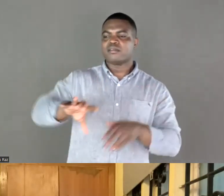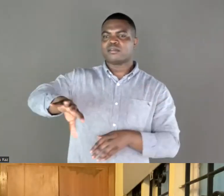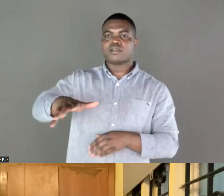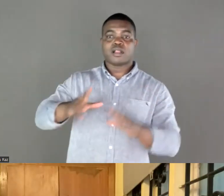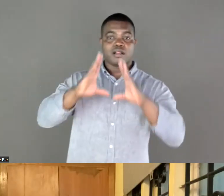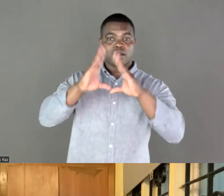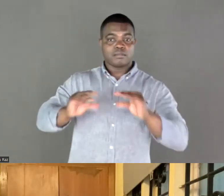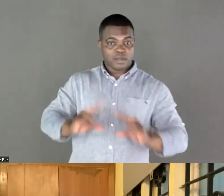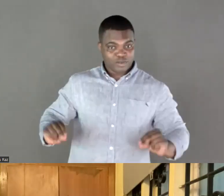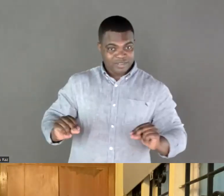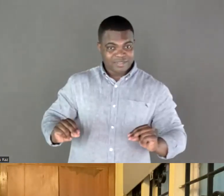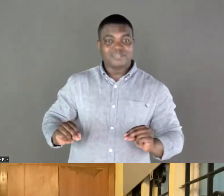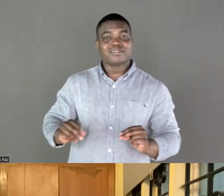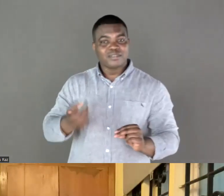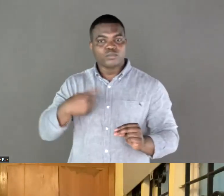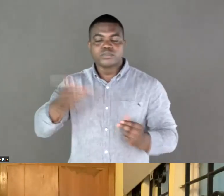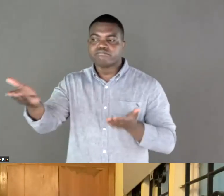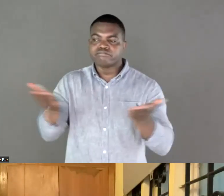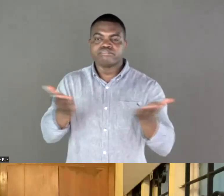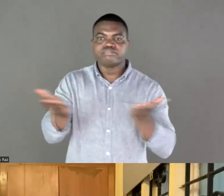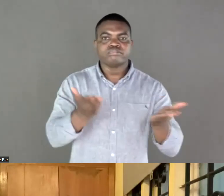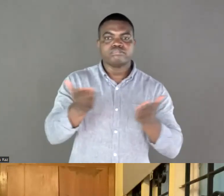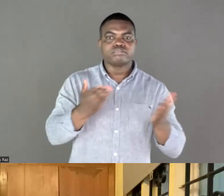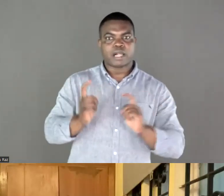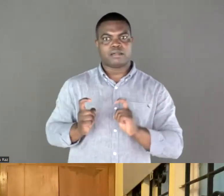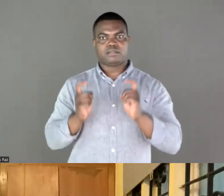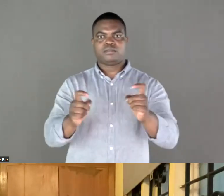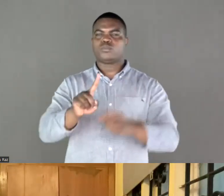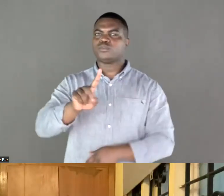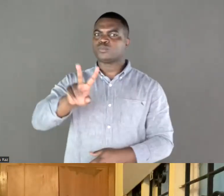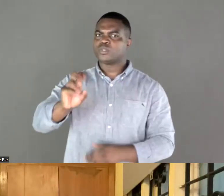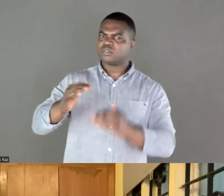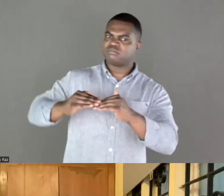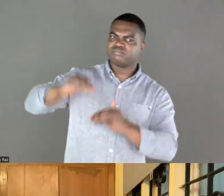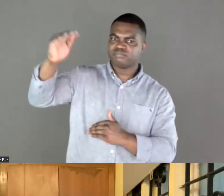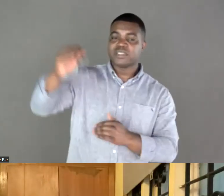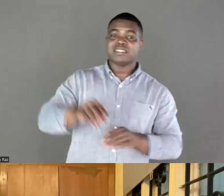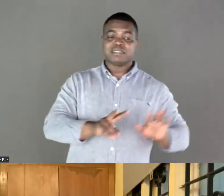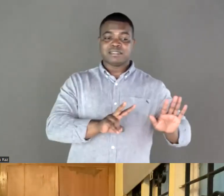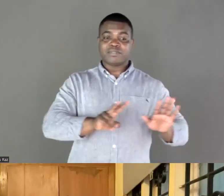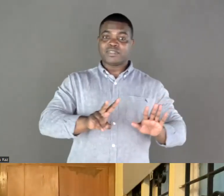of the disability movement, which is something we always do in bridge, but also looking at a variety